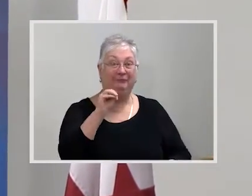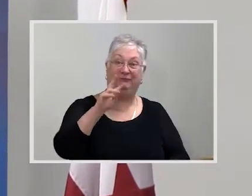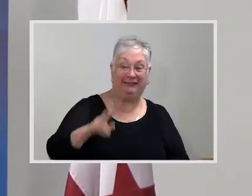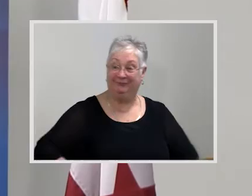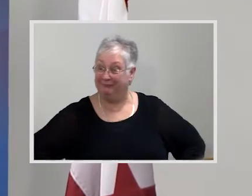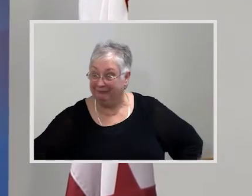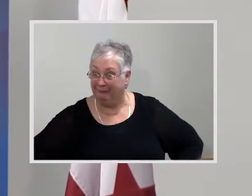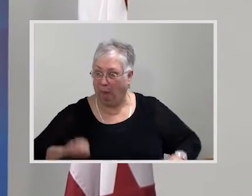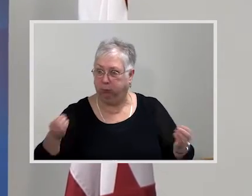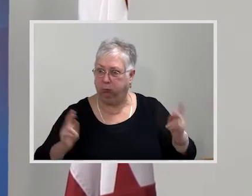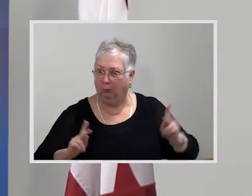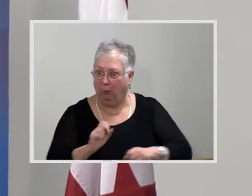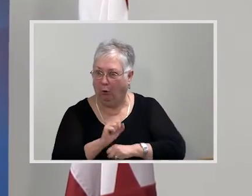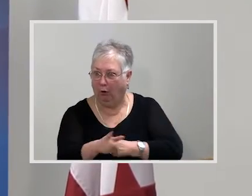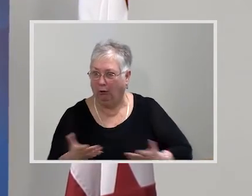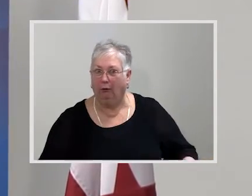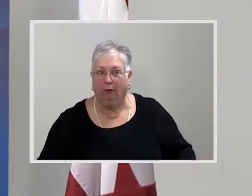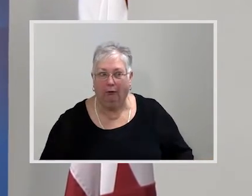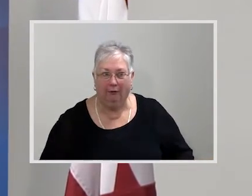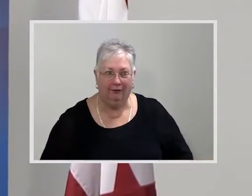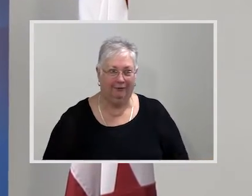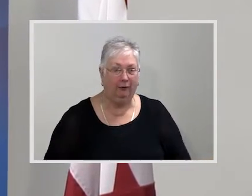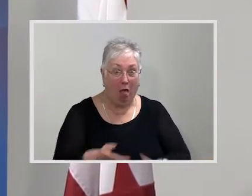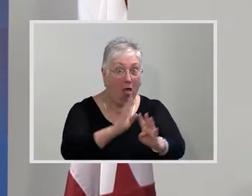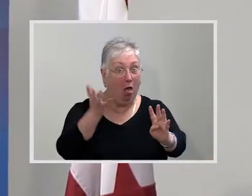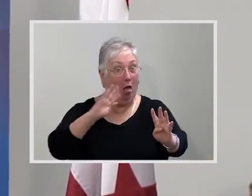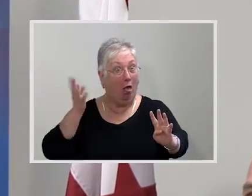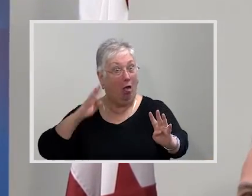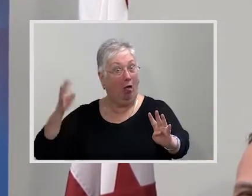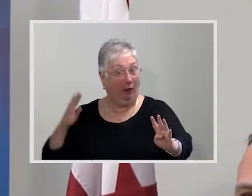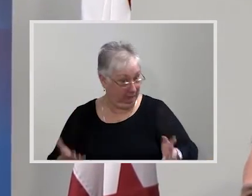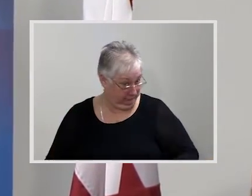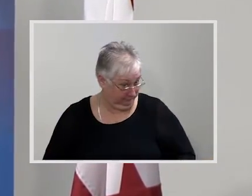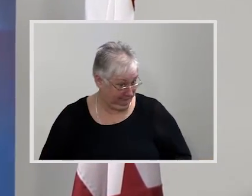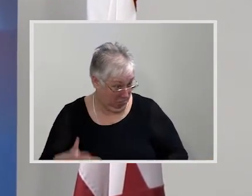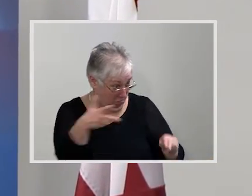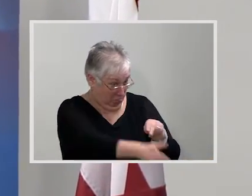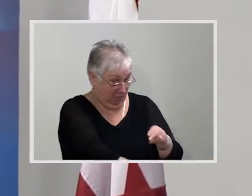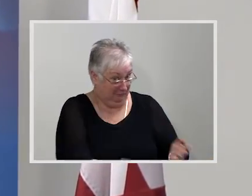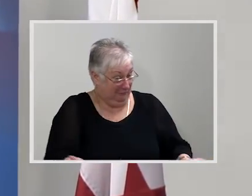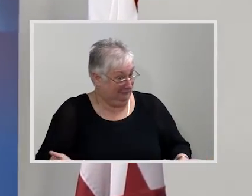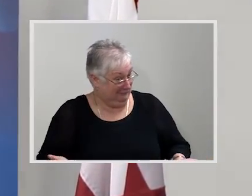REASONABLE AMOUNT OF TIME? HOW DO YOU EXPECT THAT?